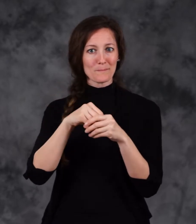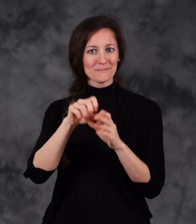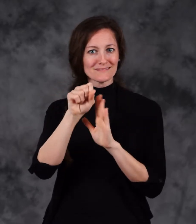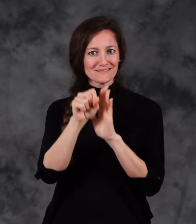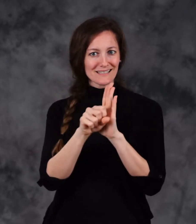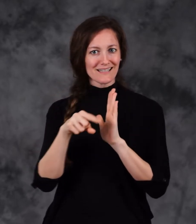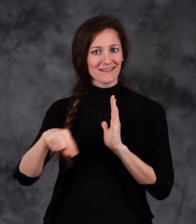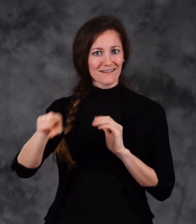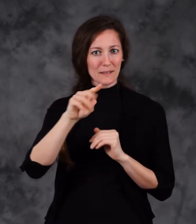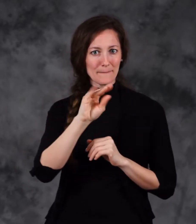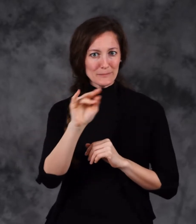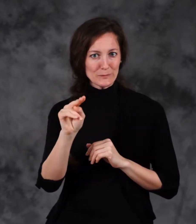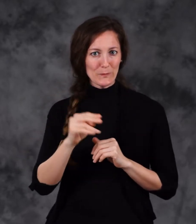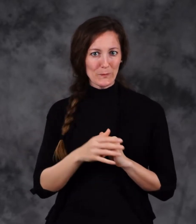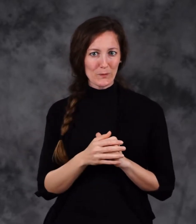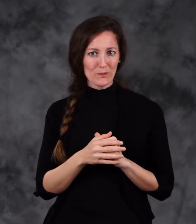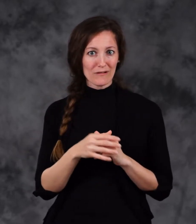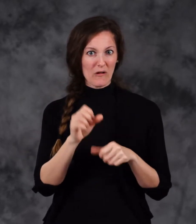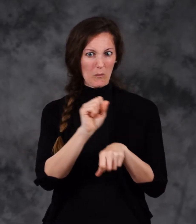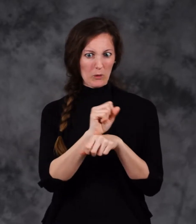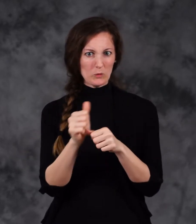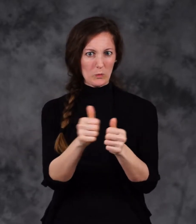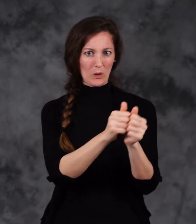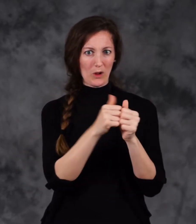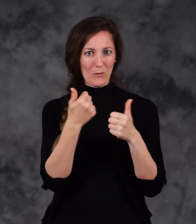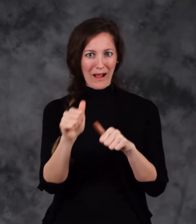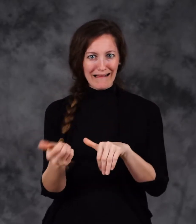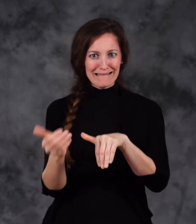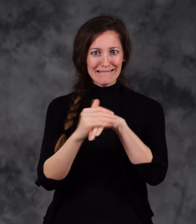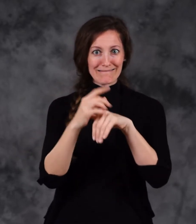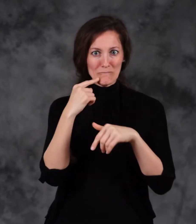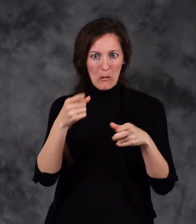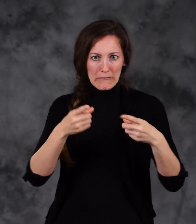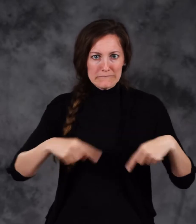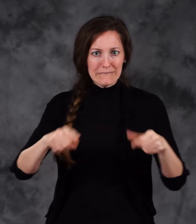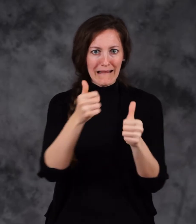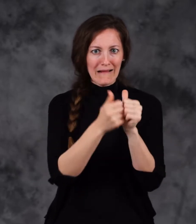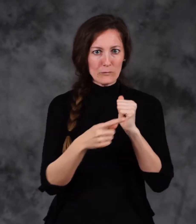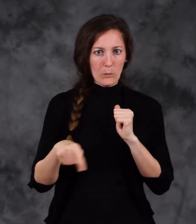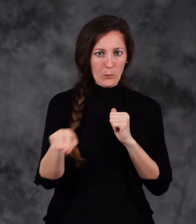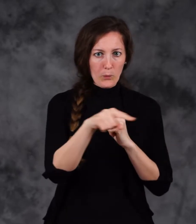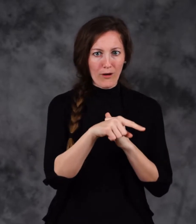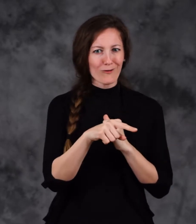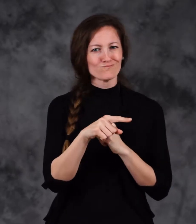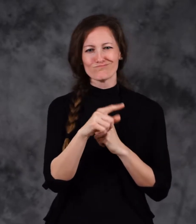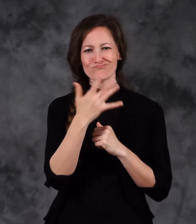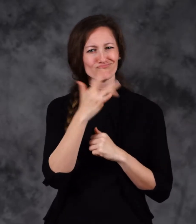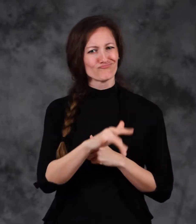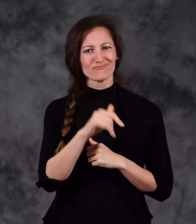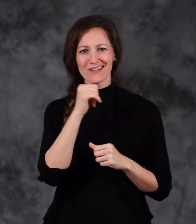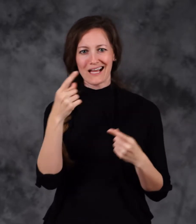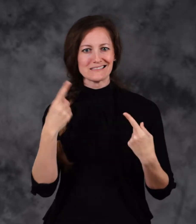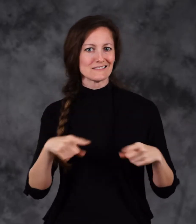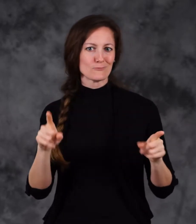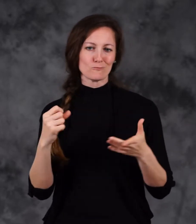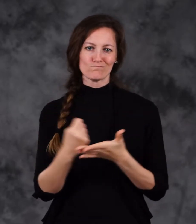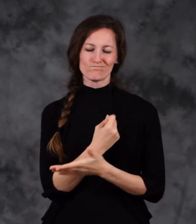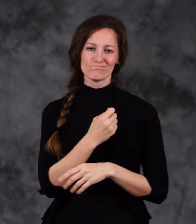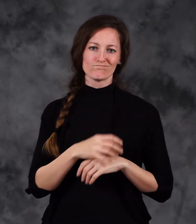in the state to ask for an increase for all of them. Unfortunately, they were not successful.